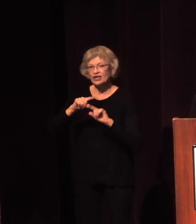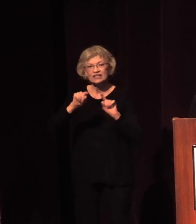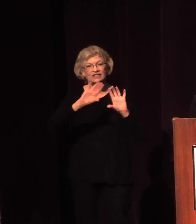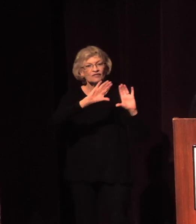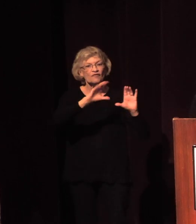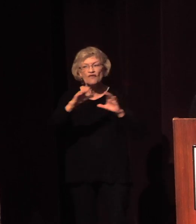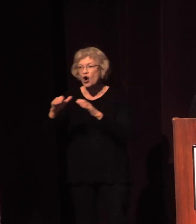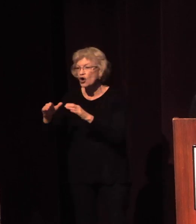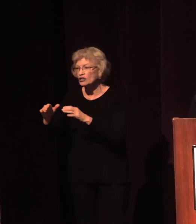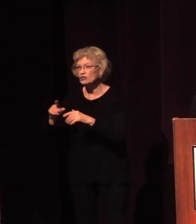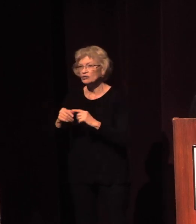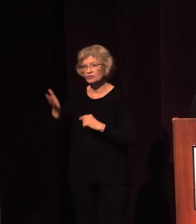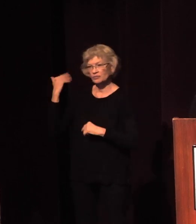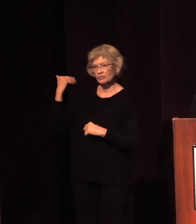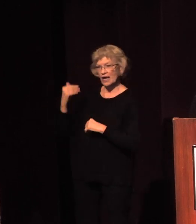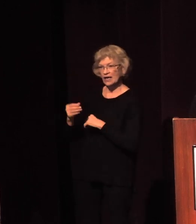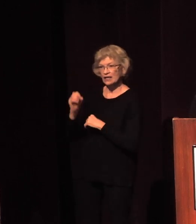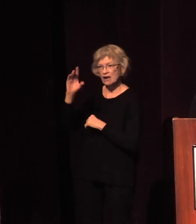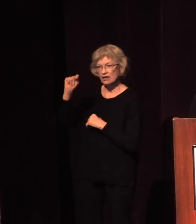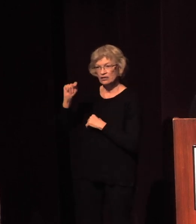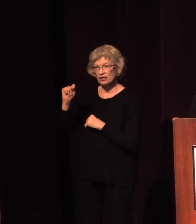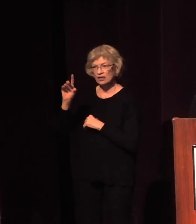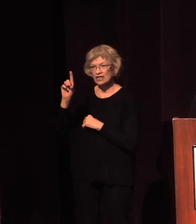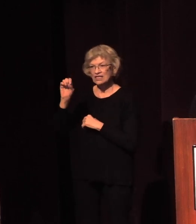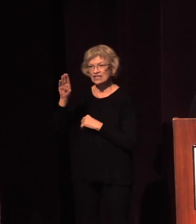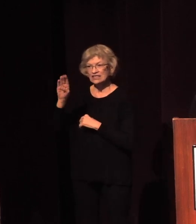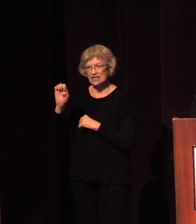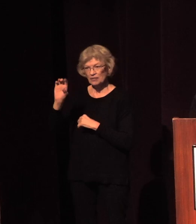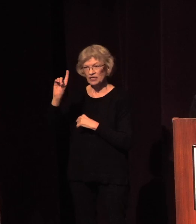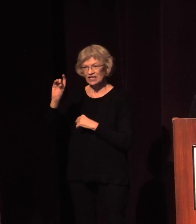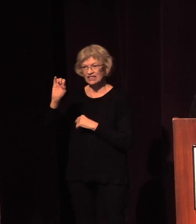to focus on a set of values that we together articulated in a series of